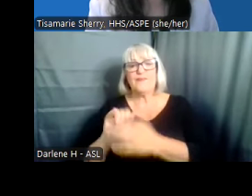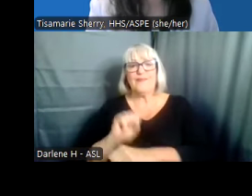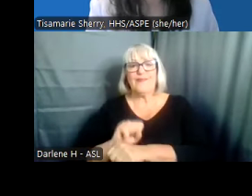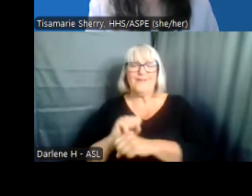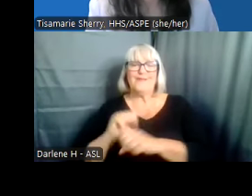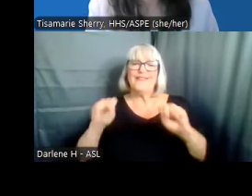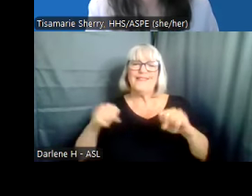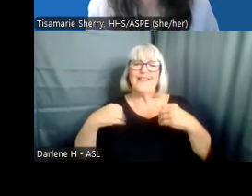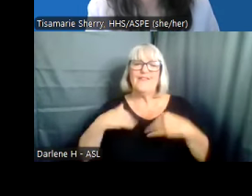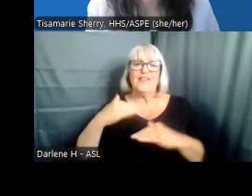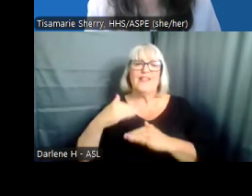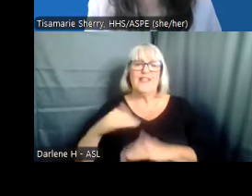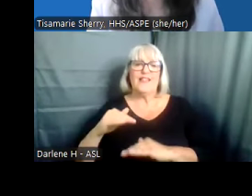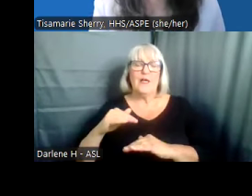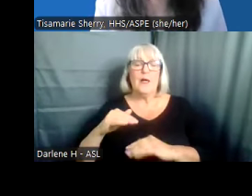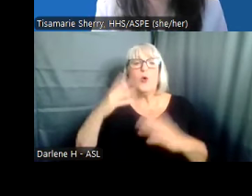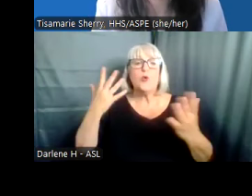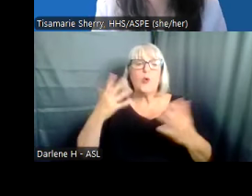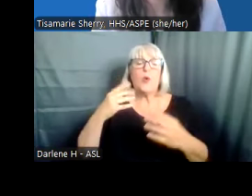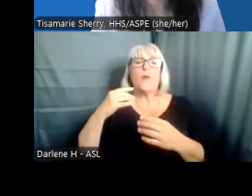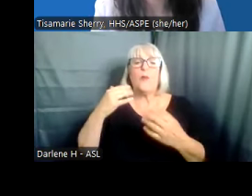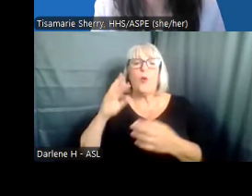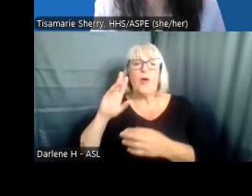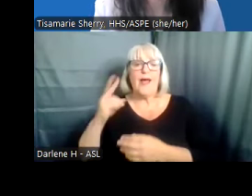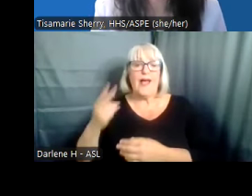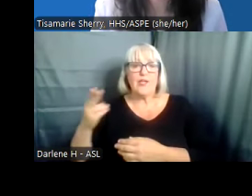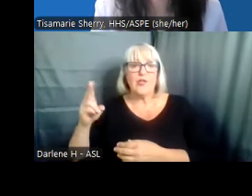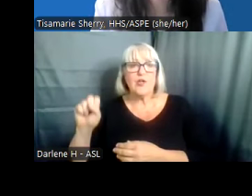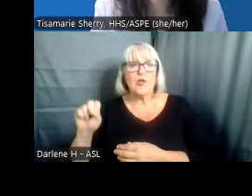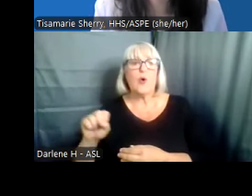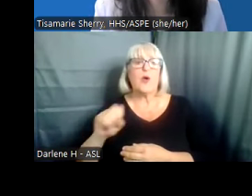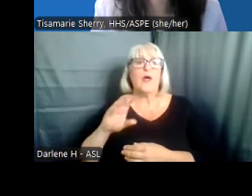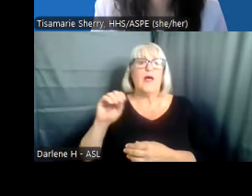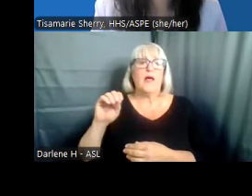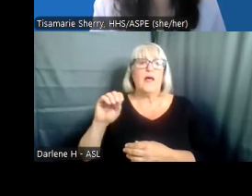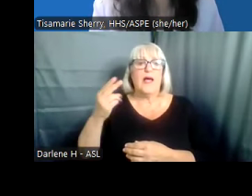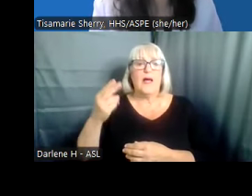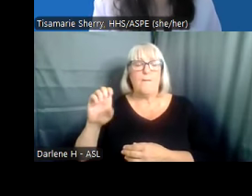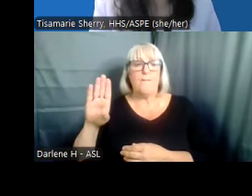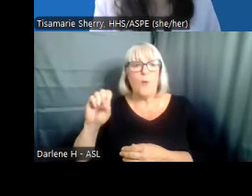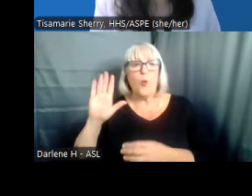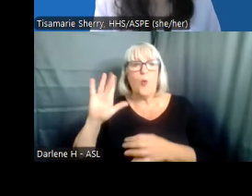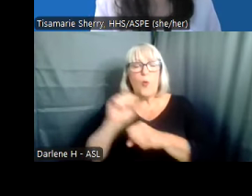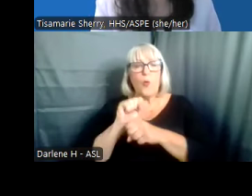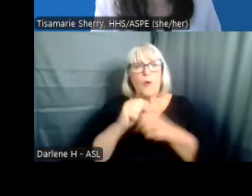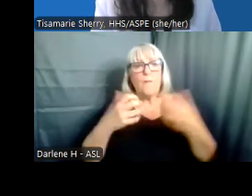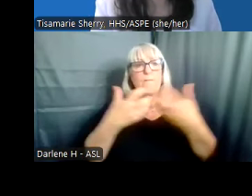As a result, HHS and DOL are taking steps to make sure that the existing data on the HCBS workforce is more readily available, both to